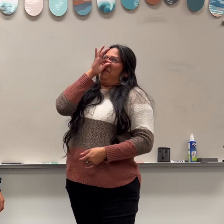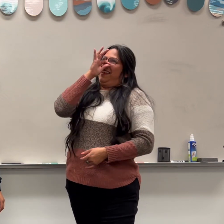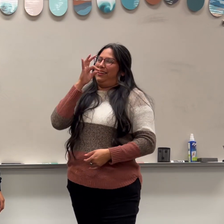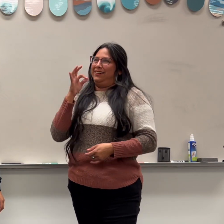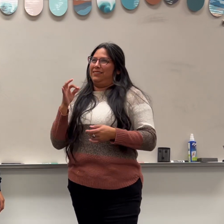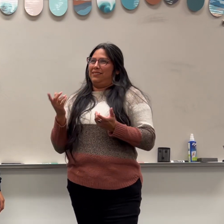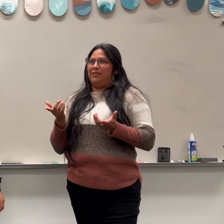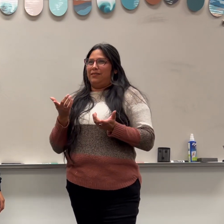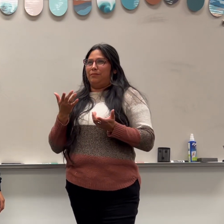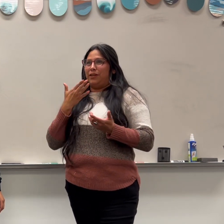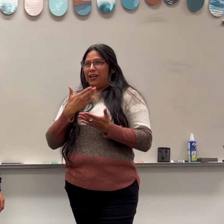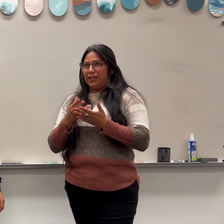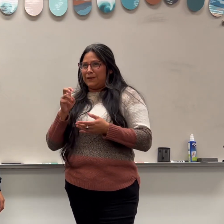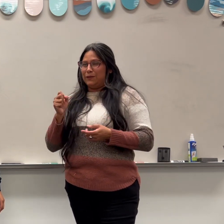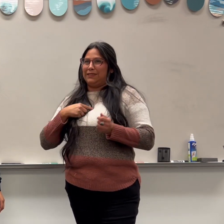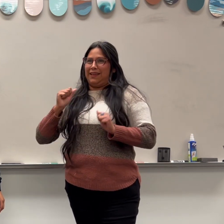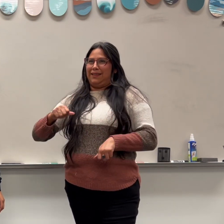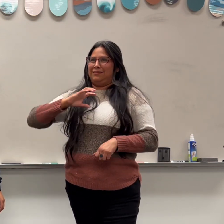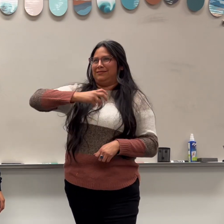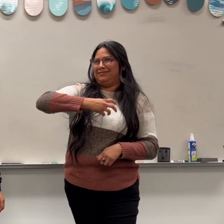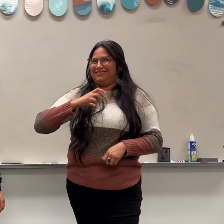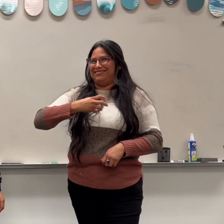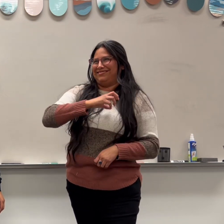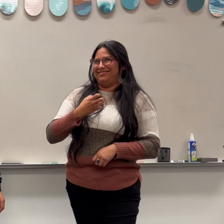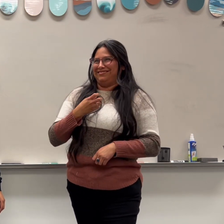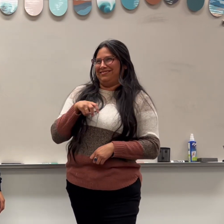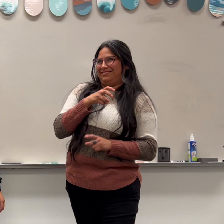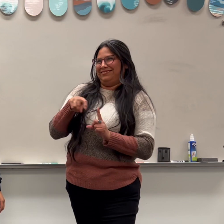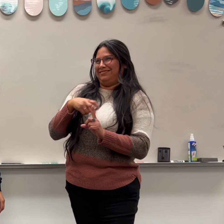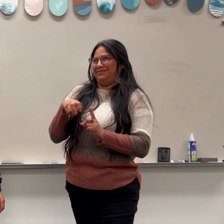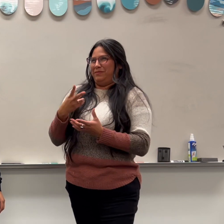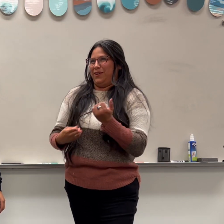having to introduce what strawberry was here so he could be able to use that sign